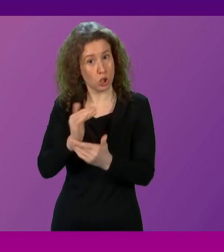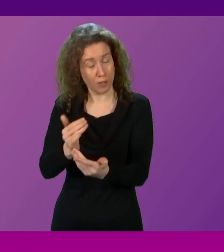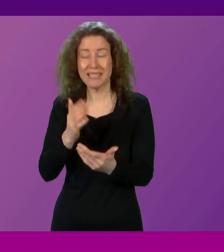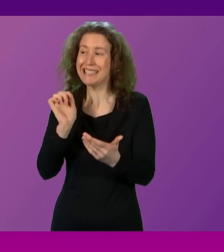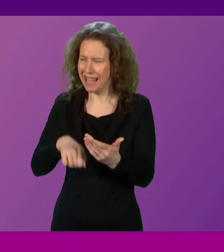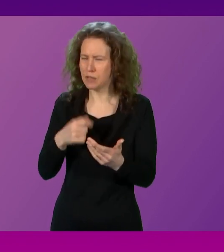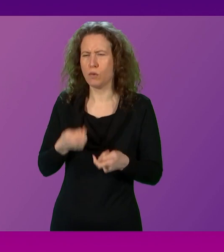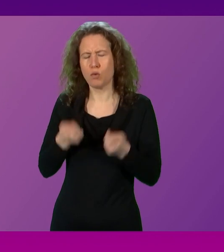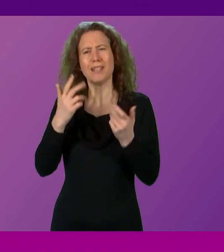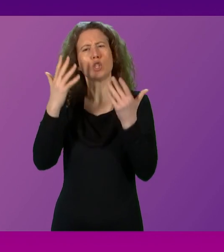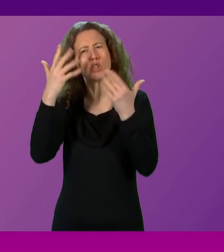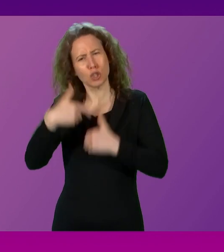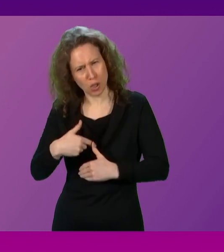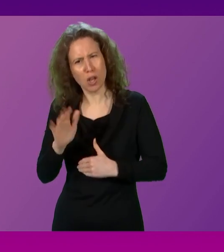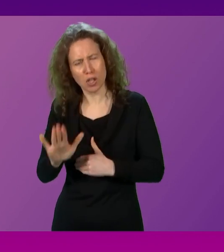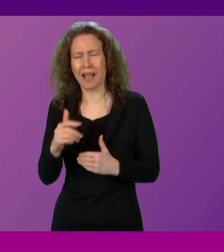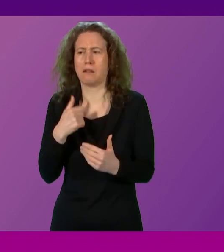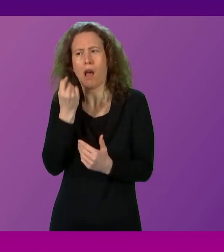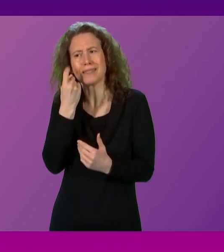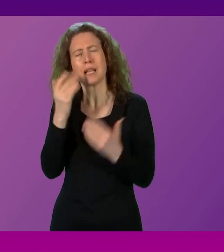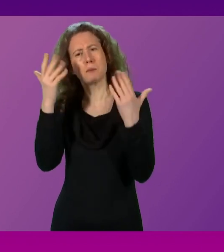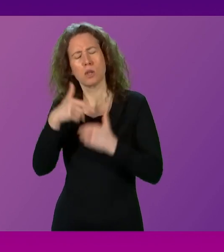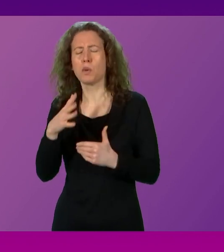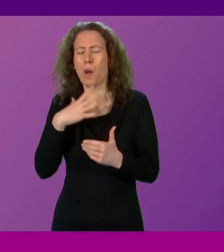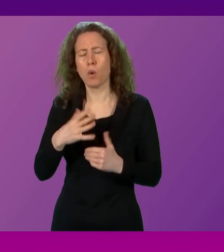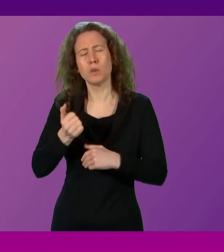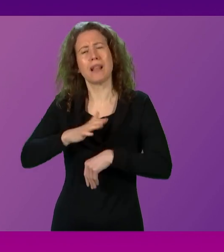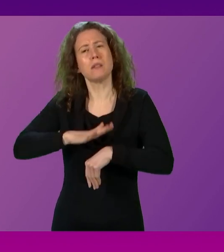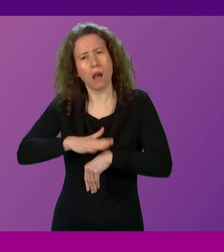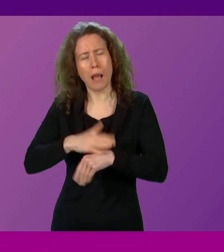it is important that I address them. I will take some time to set out the